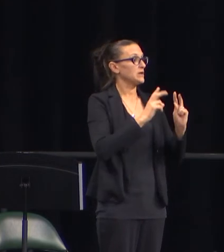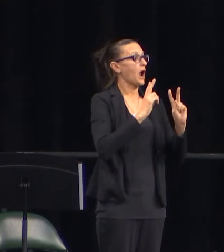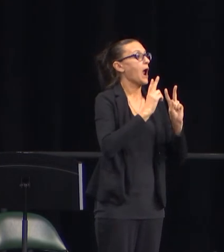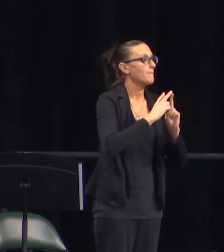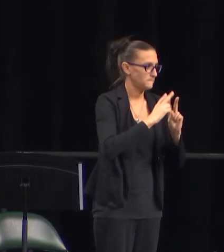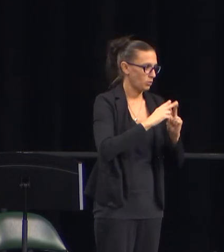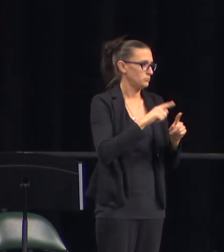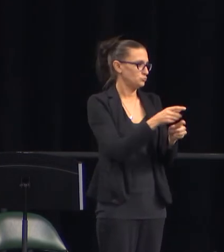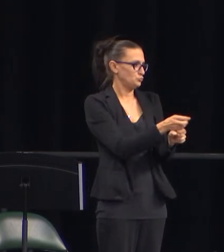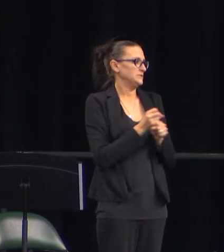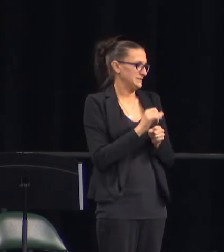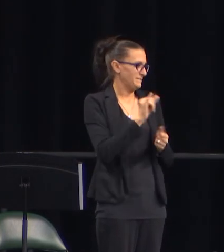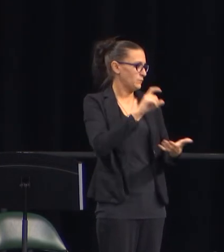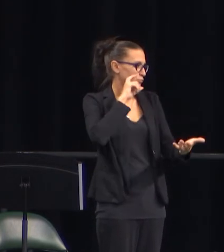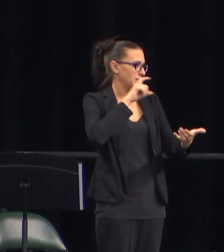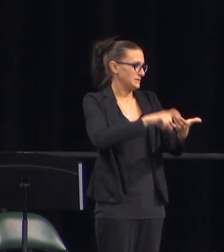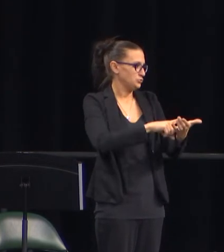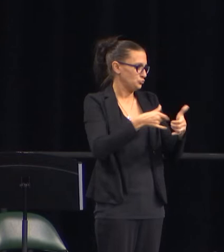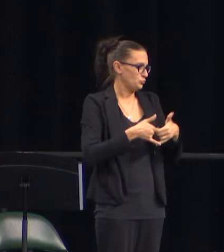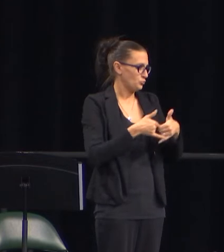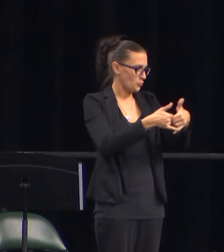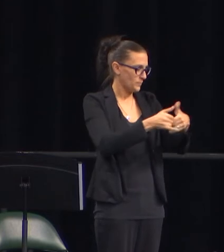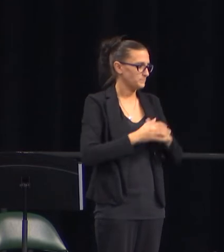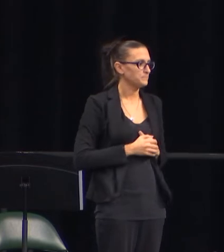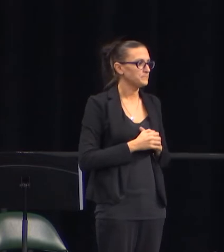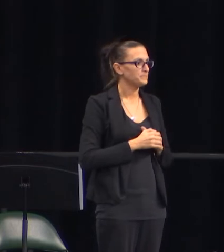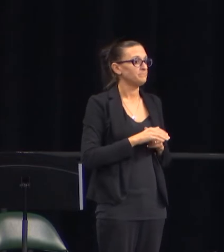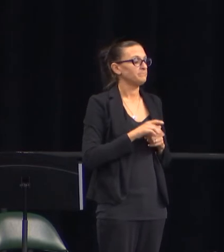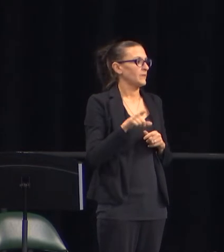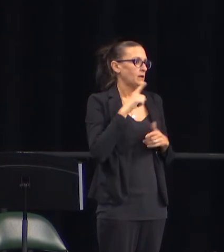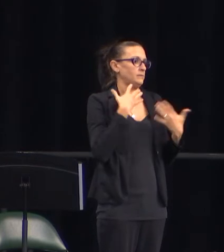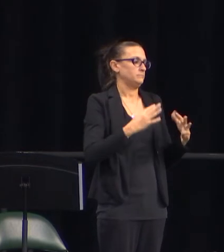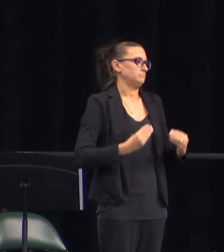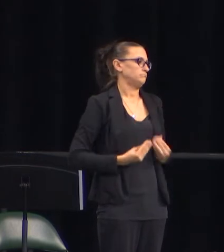to receive the recognition. They are an inspiration to all of us.